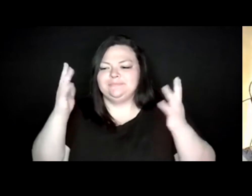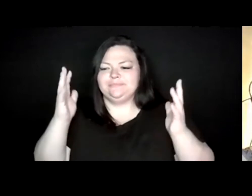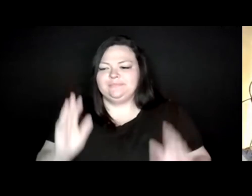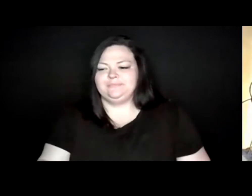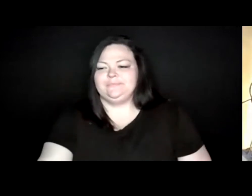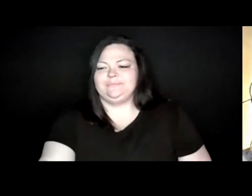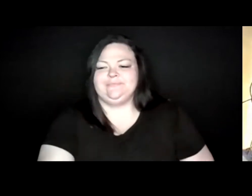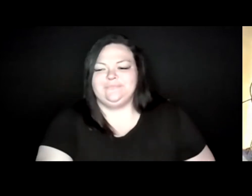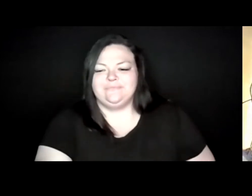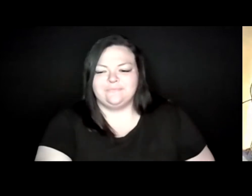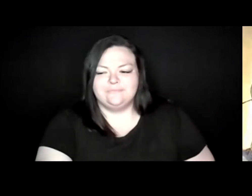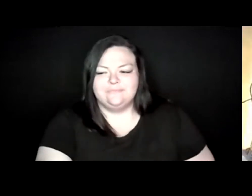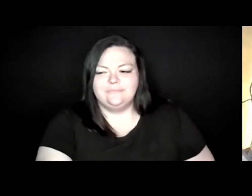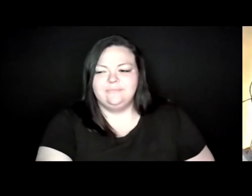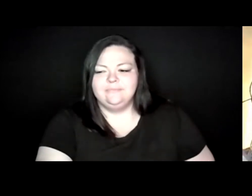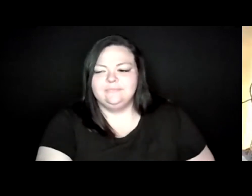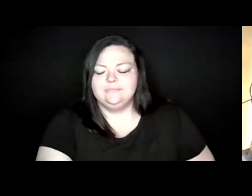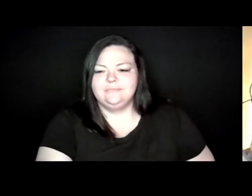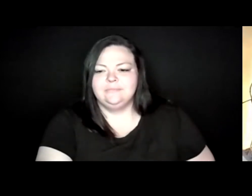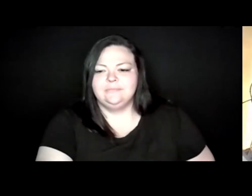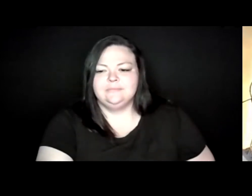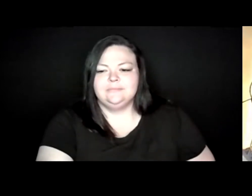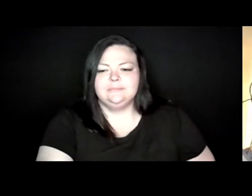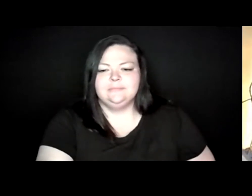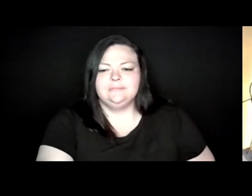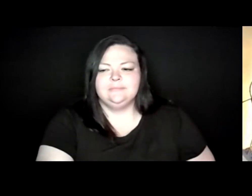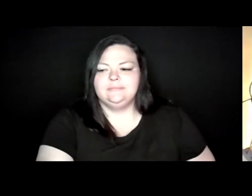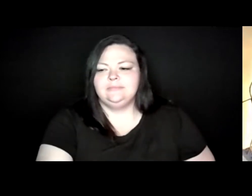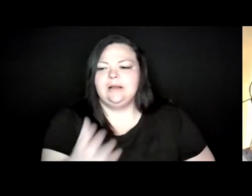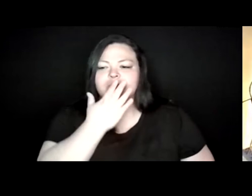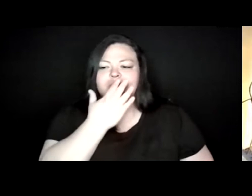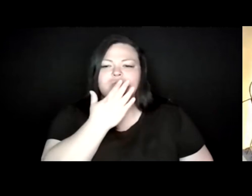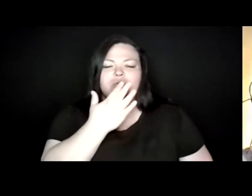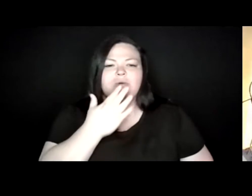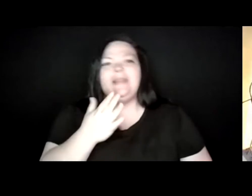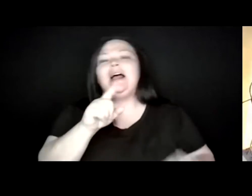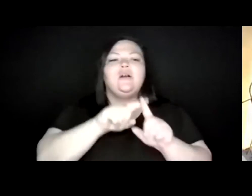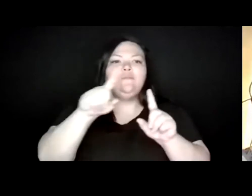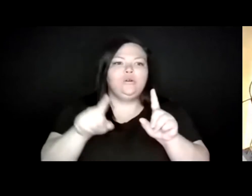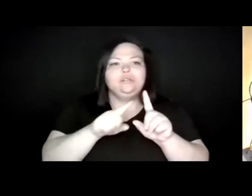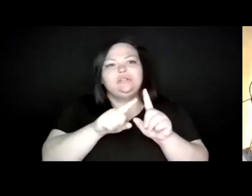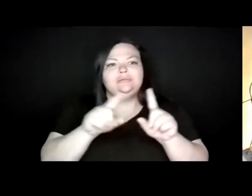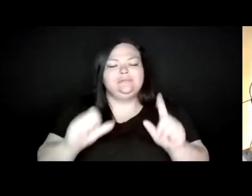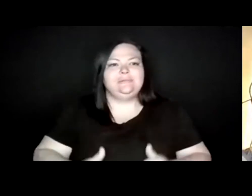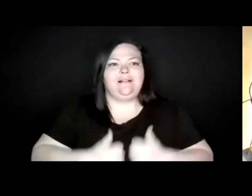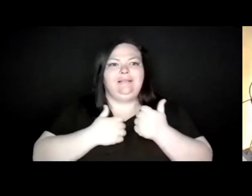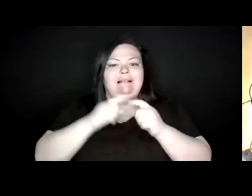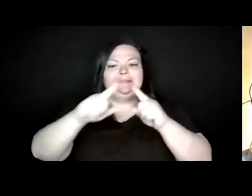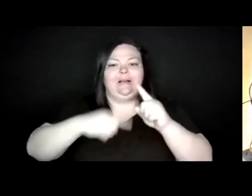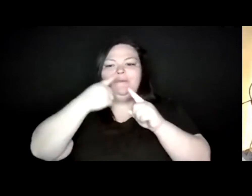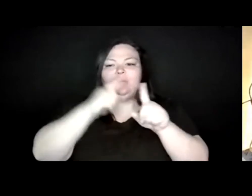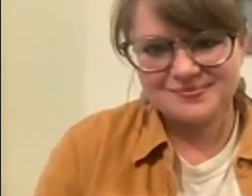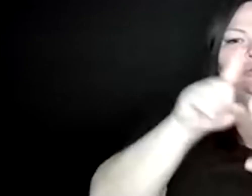Thank you Lindz, I love it, "the curvaceous life cycle of a star."